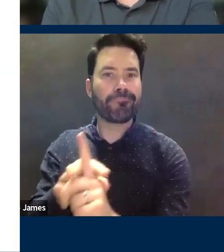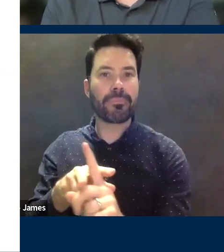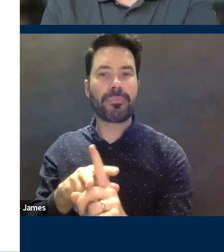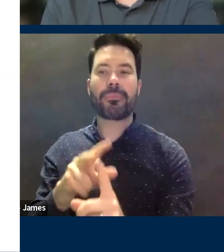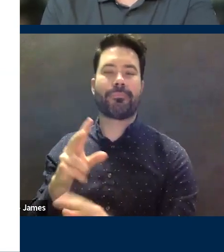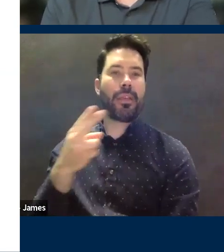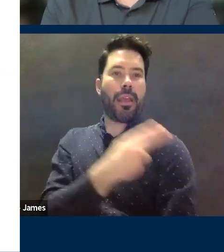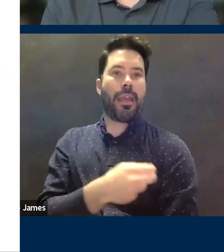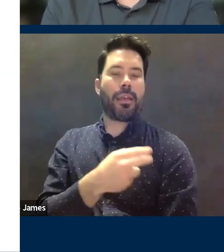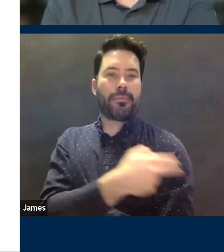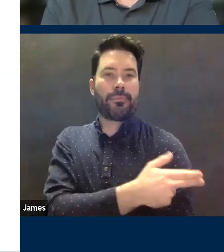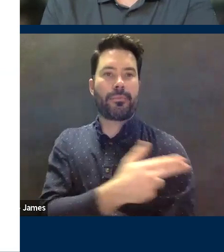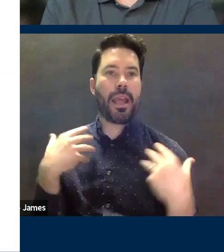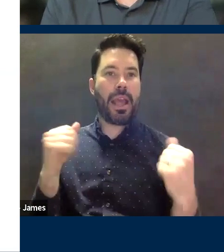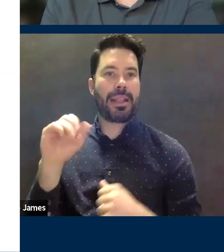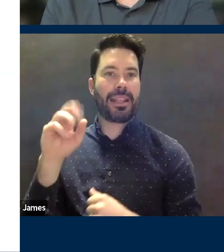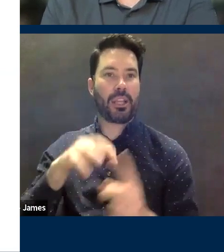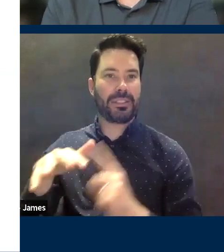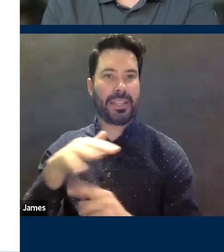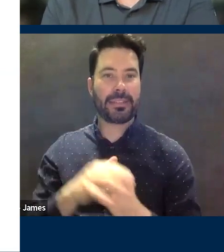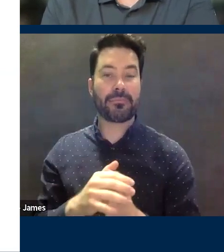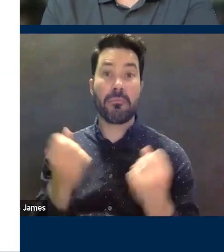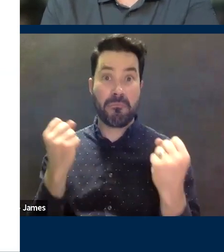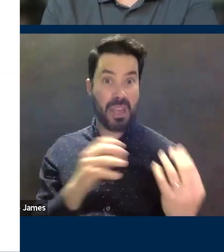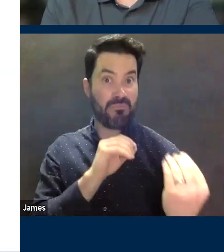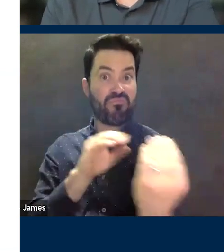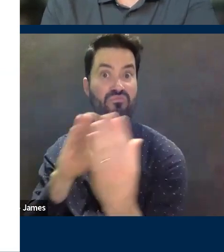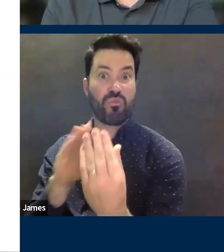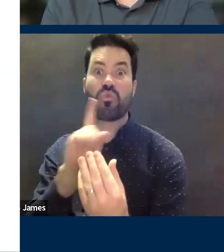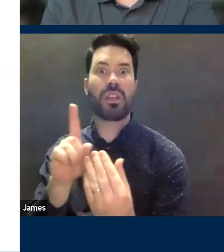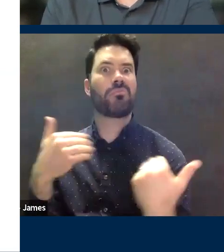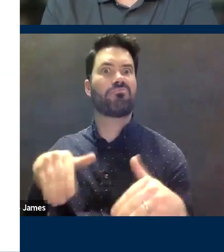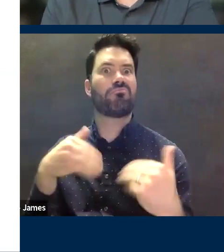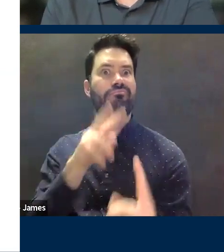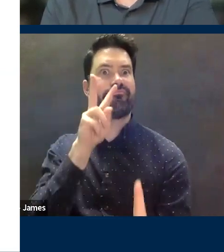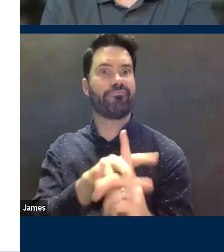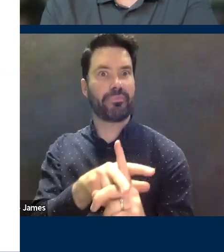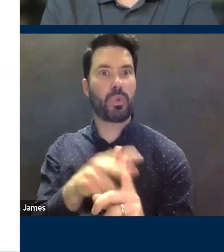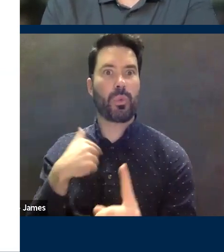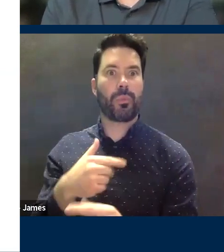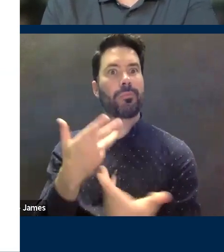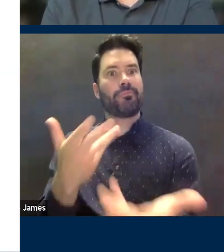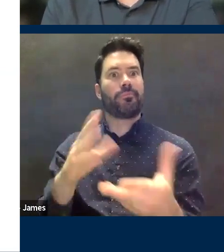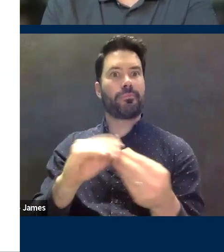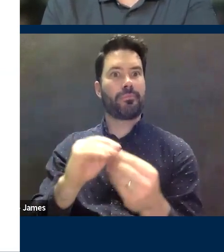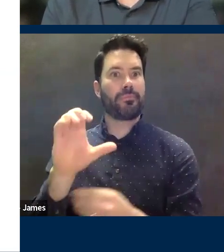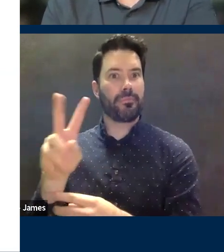Many of the approaches are, I think, are going to be very relevant, as we'll hear from Dr. Vogler, and I will also ask some information at the end.